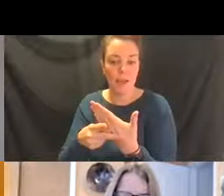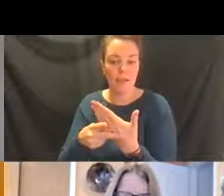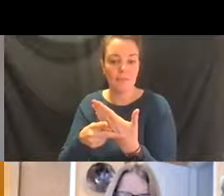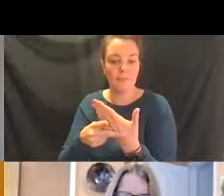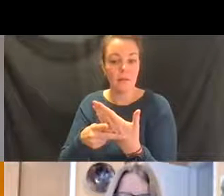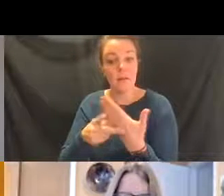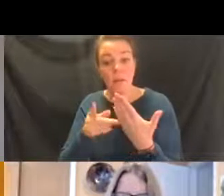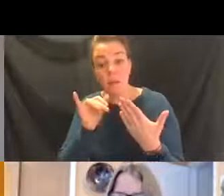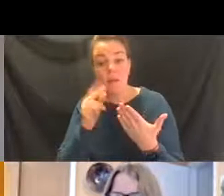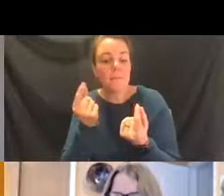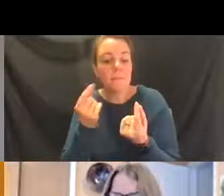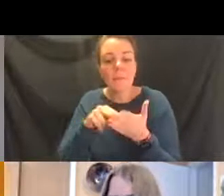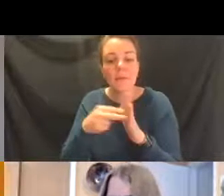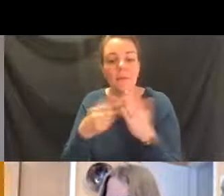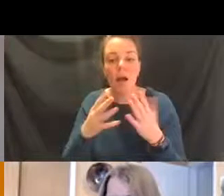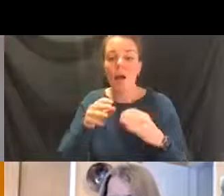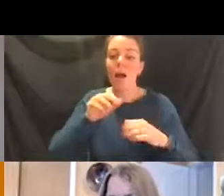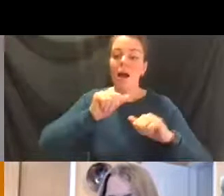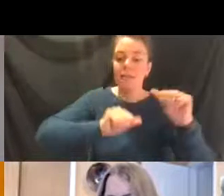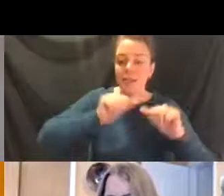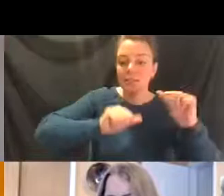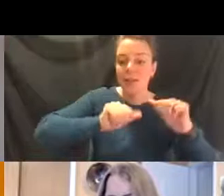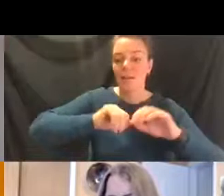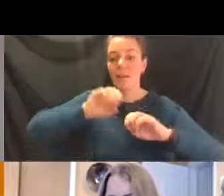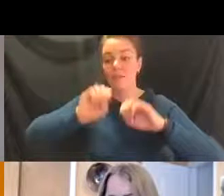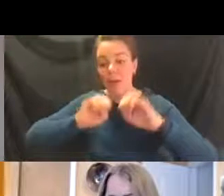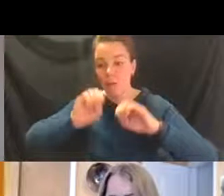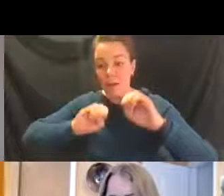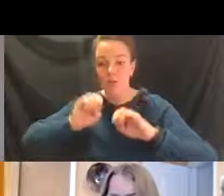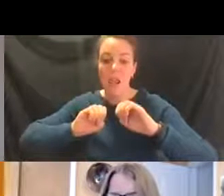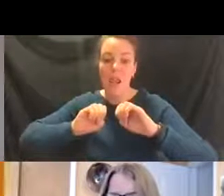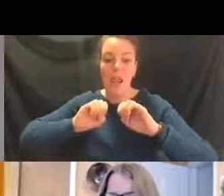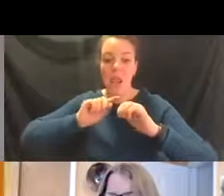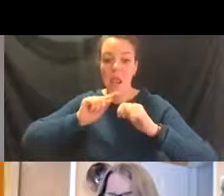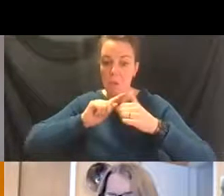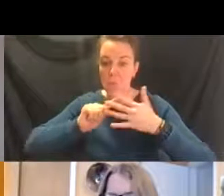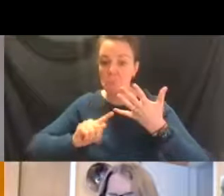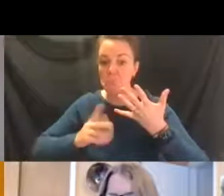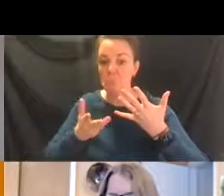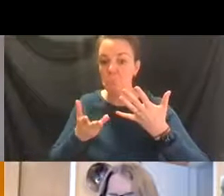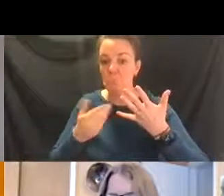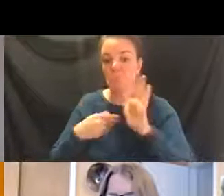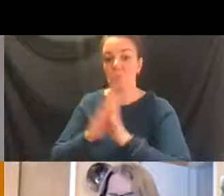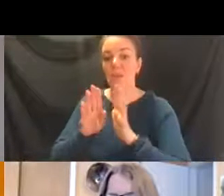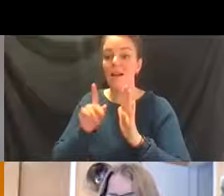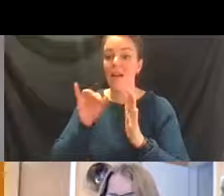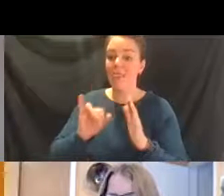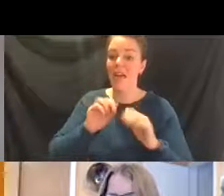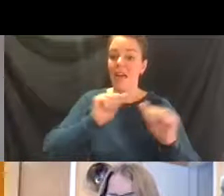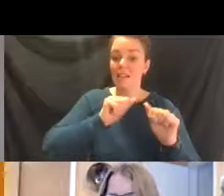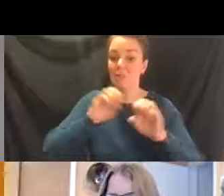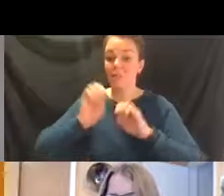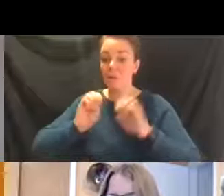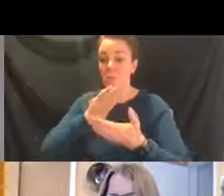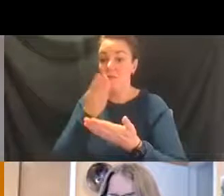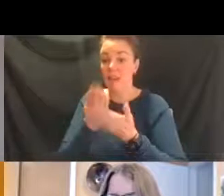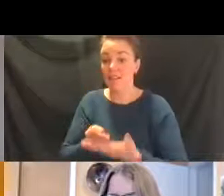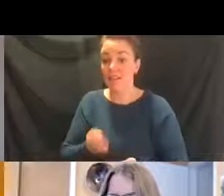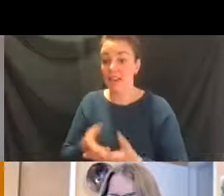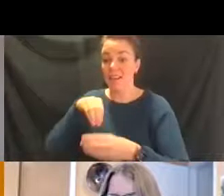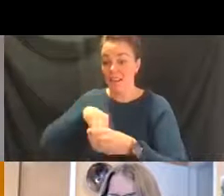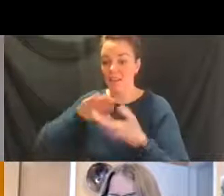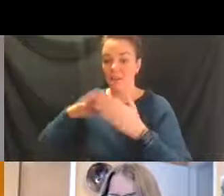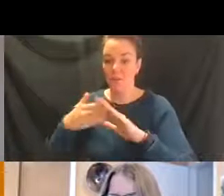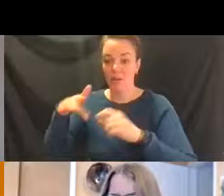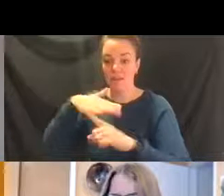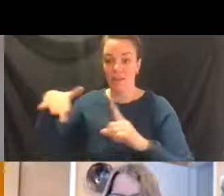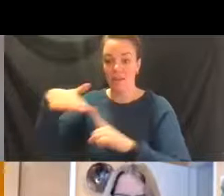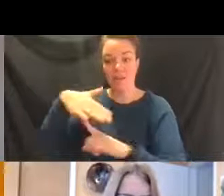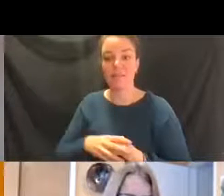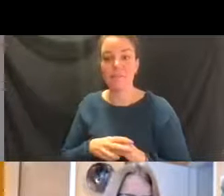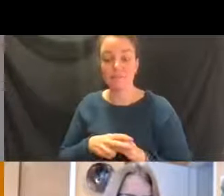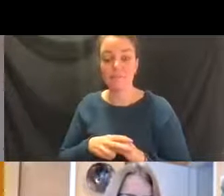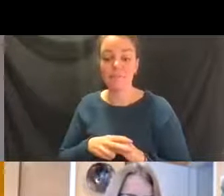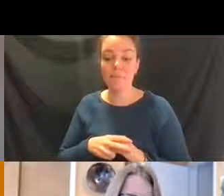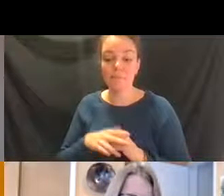assessment evaluations that were validated in community-based settings. and also we've helped